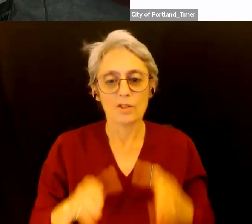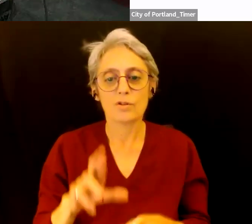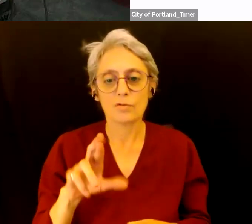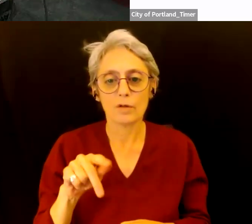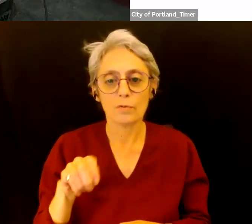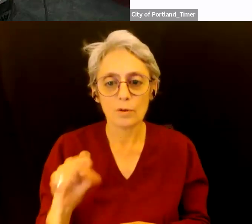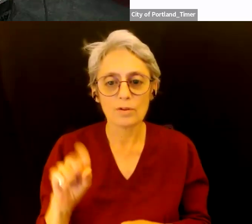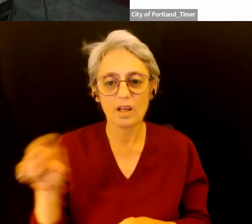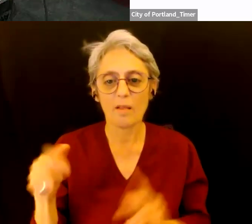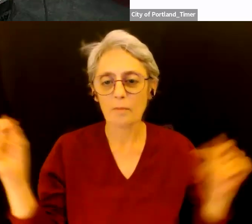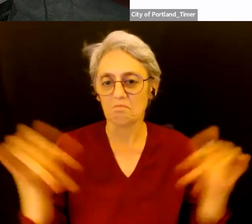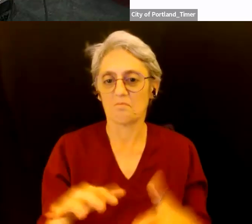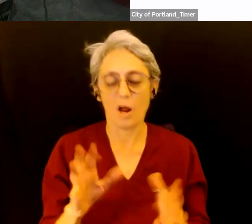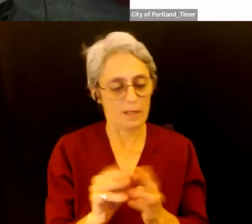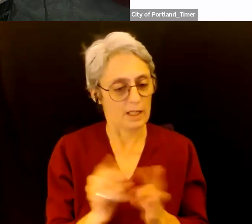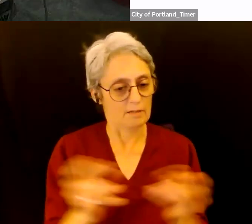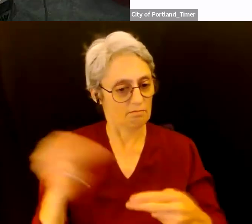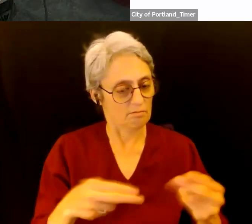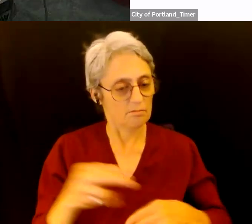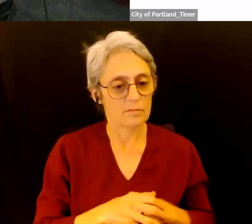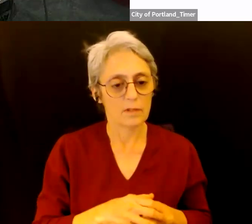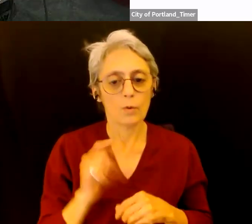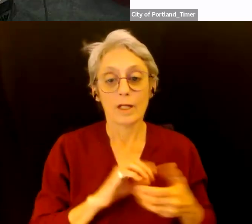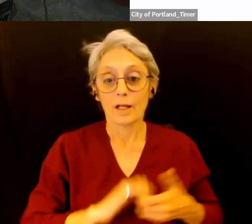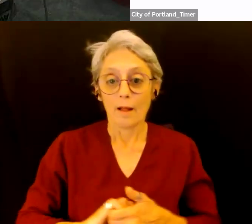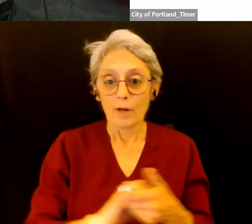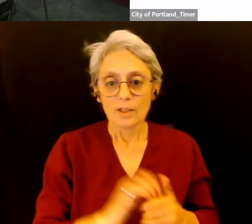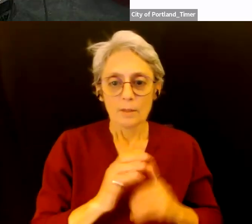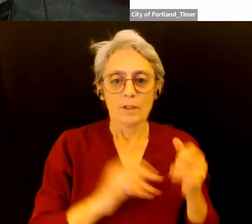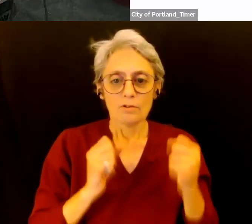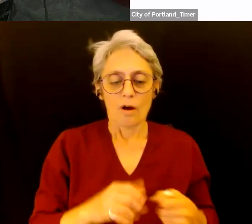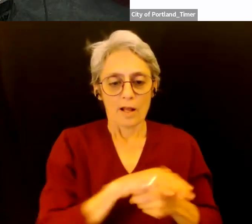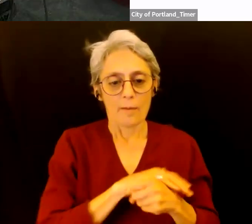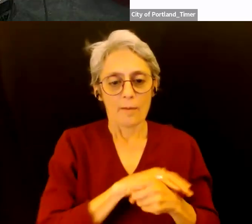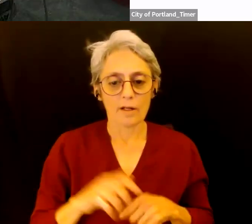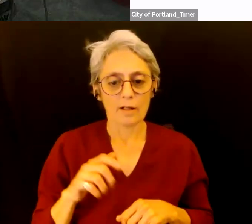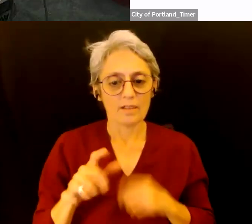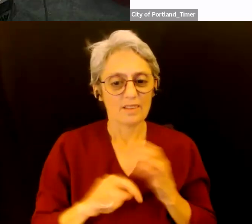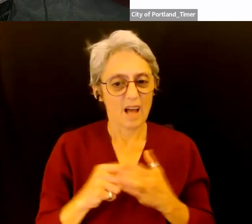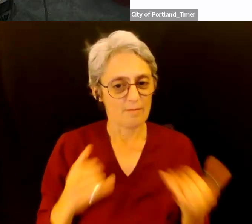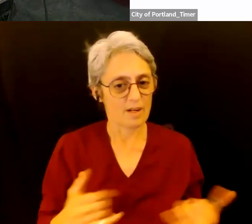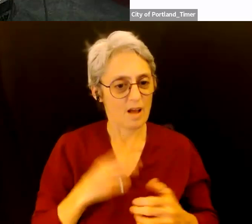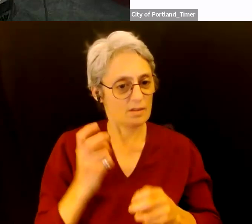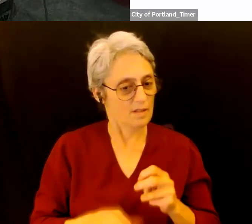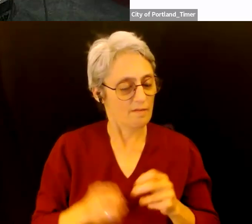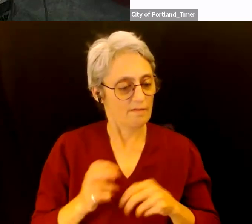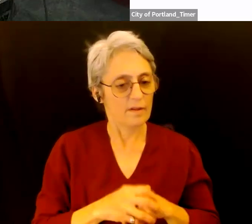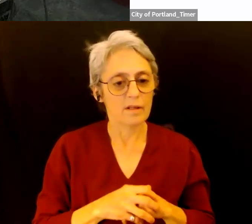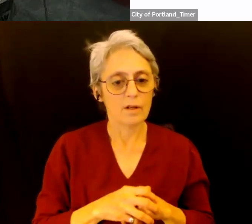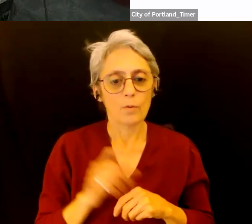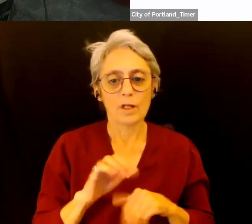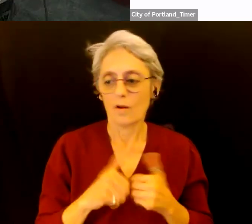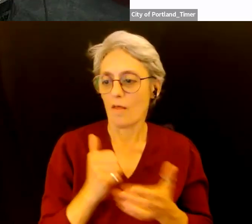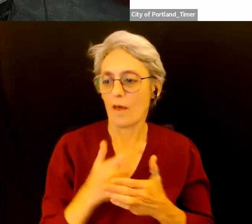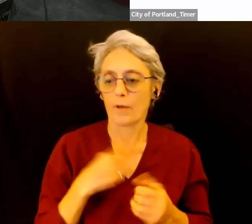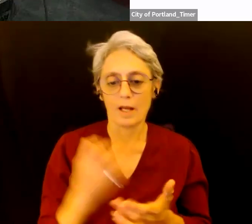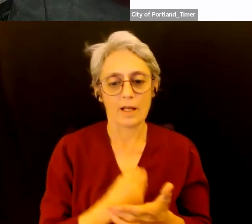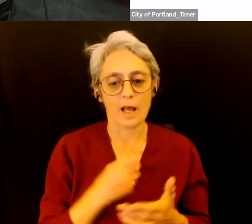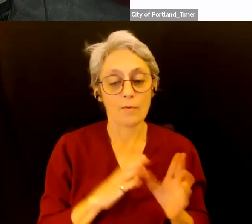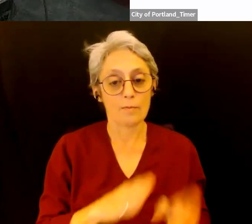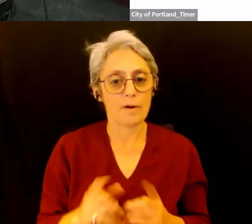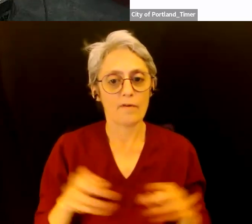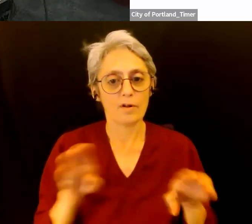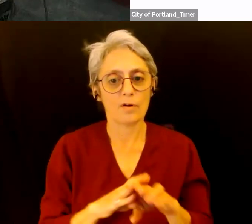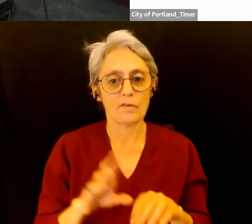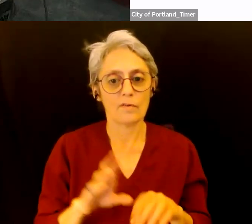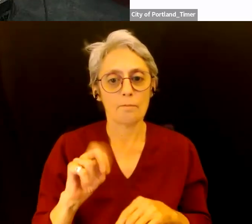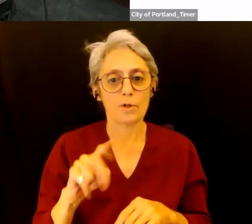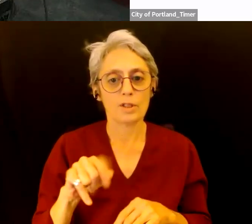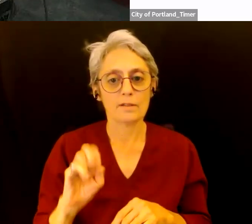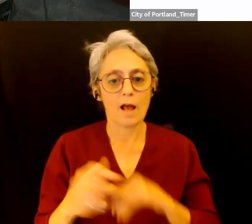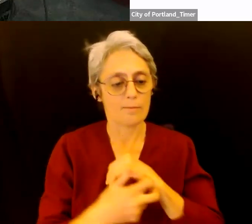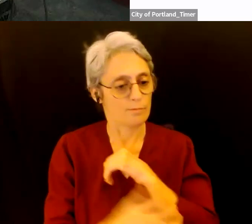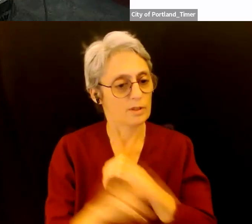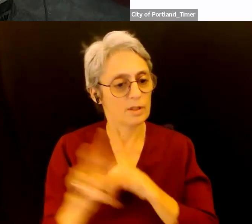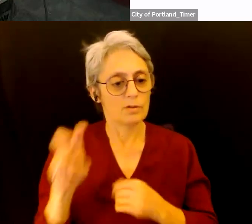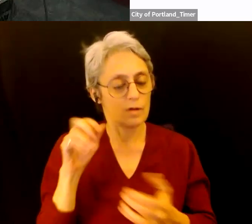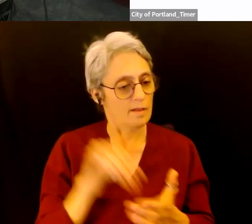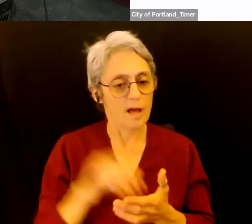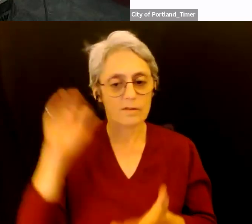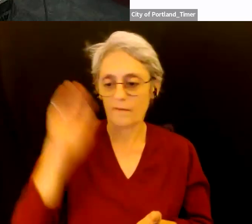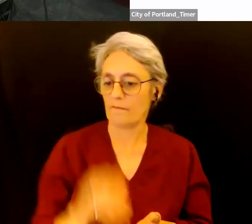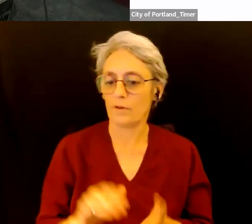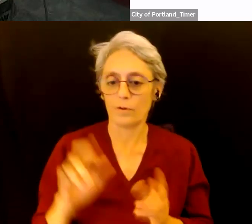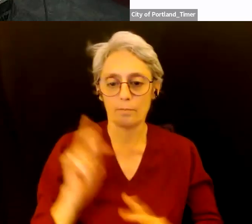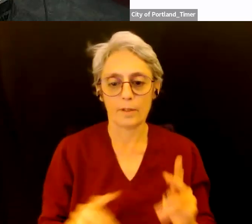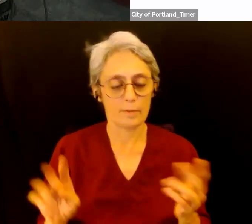We need to collaborate to build a strong neighborhood. Times are already tough and we need all the help we can get as we prepare for the closure of Burnside Bridge and 200,000 fewer people passing by our businesses every day.